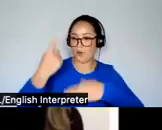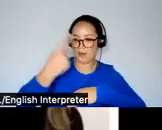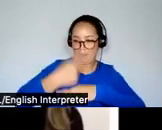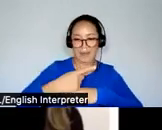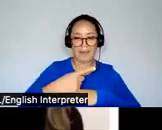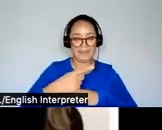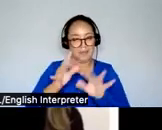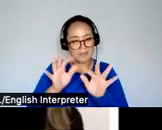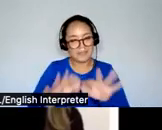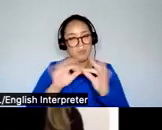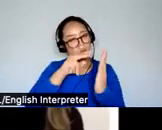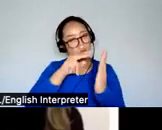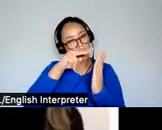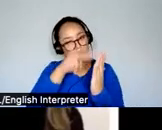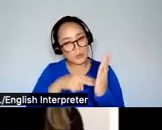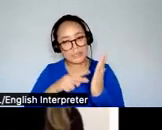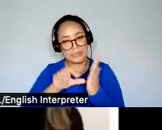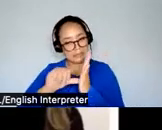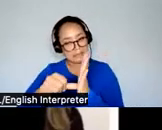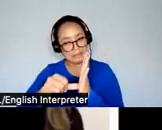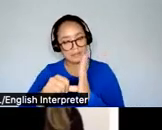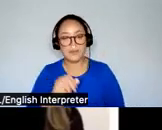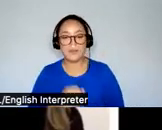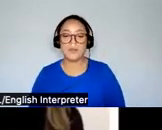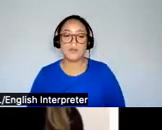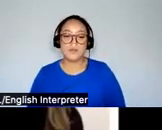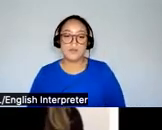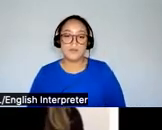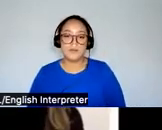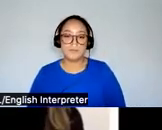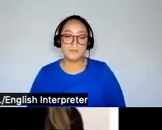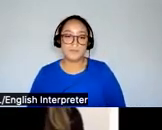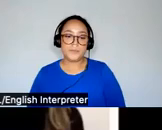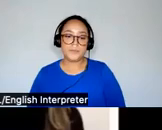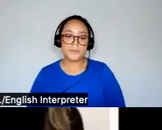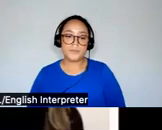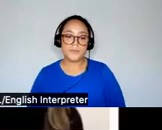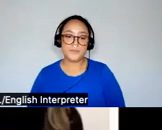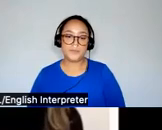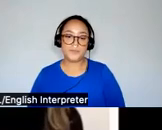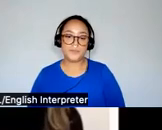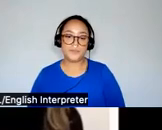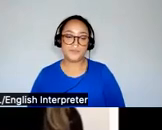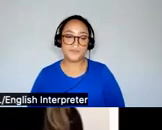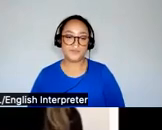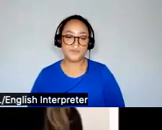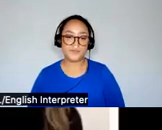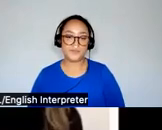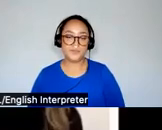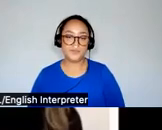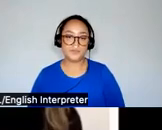Okay, so